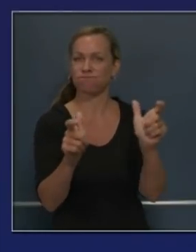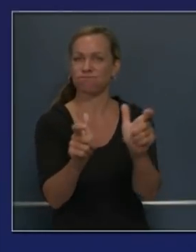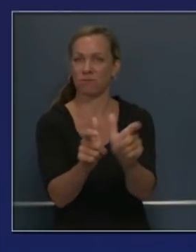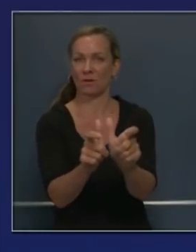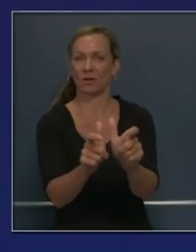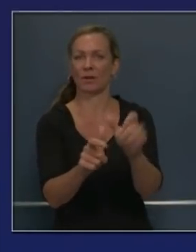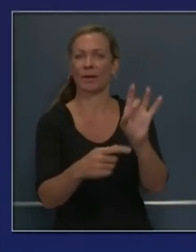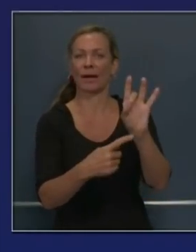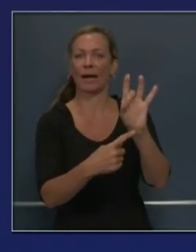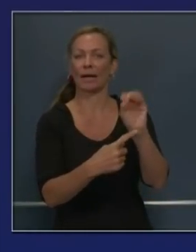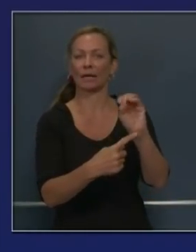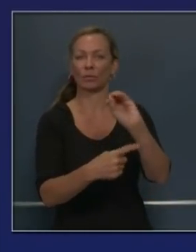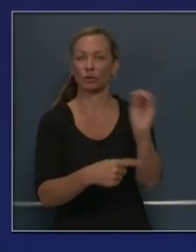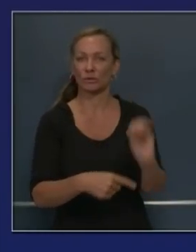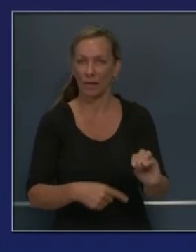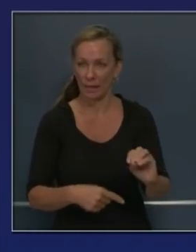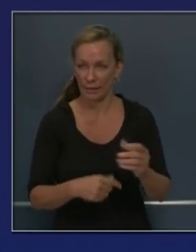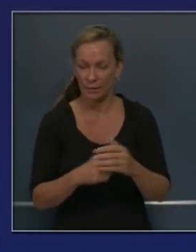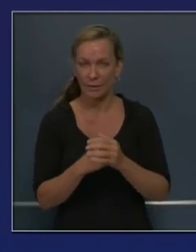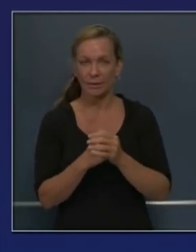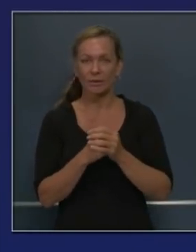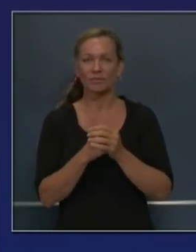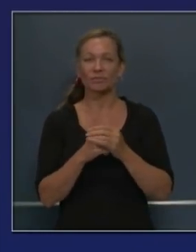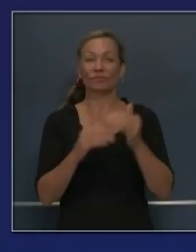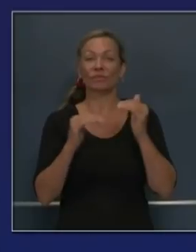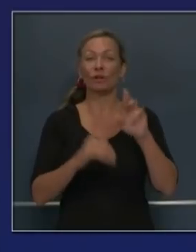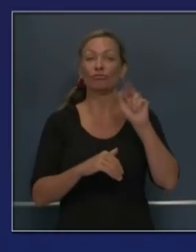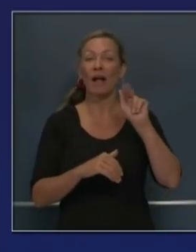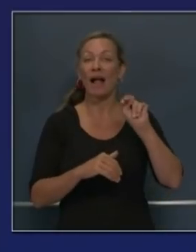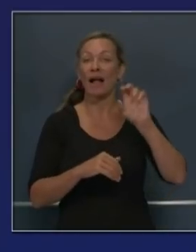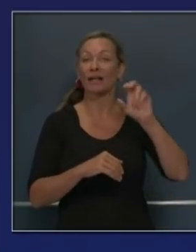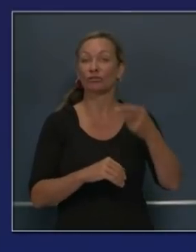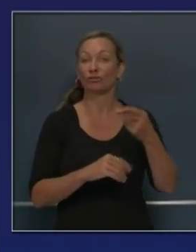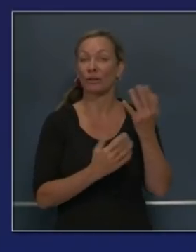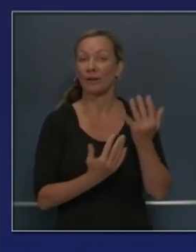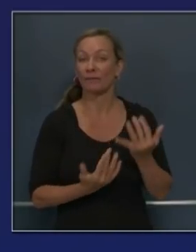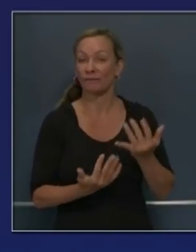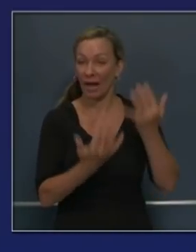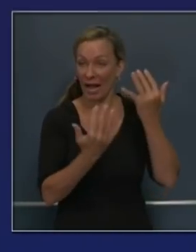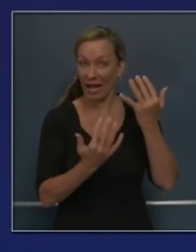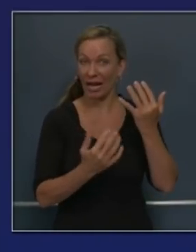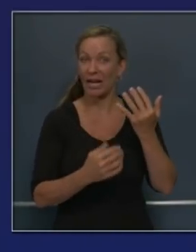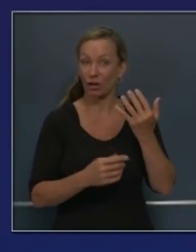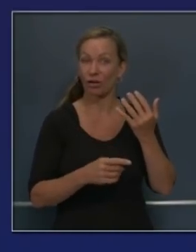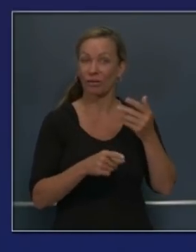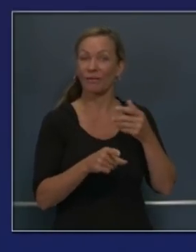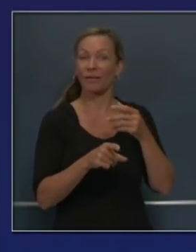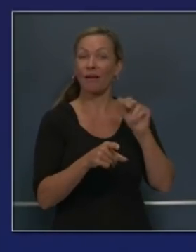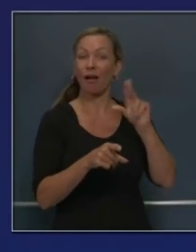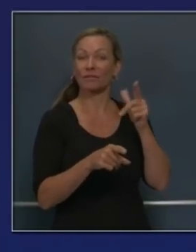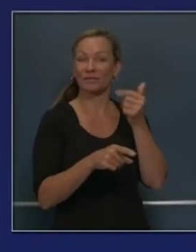SUPPRESSION AND THE PROGRESS IS DEMONSTRABLE. THE HOLZER FIRE ACCORDINGLY, 30 PERCENT CONTAINED LAST WEEK, YOU WILL SEE NOW AT 80 PERCENT CONTAINMENT AND THE RANCH FIRE, GOT A LOT OF ATTENTION, 19